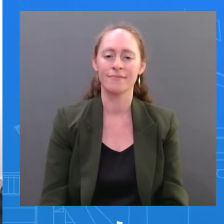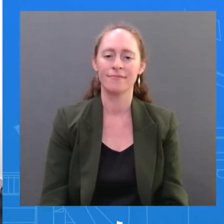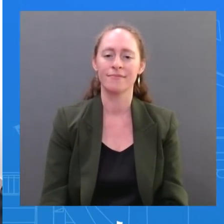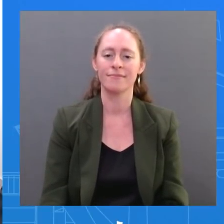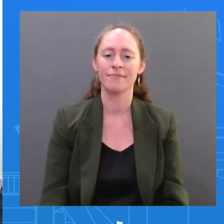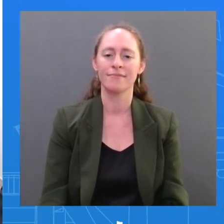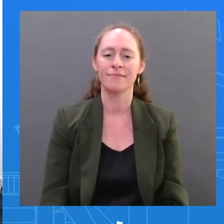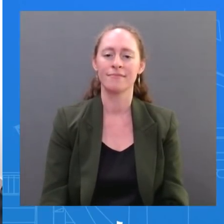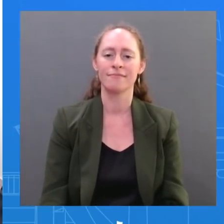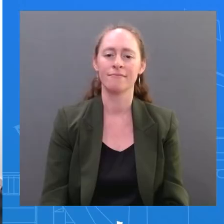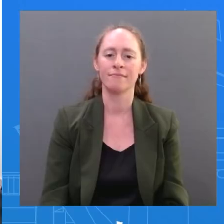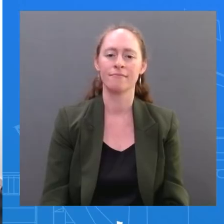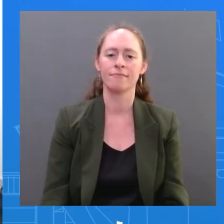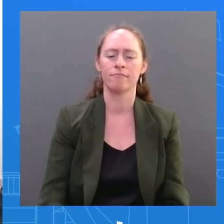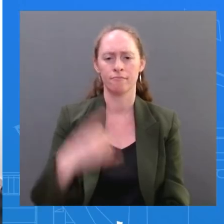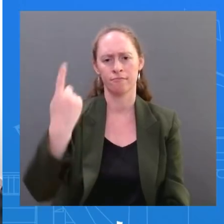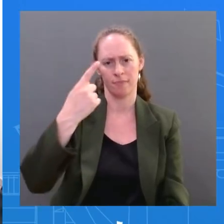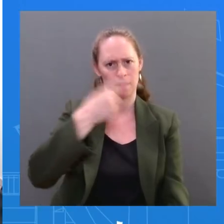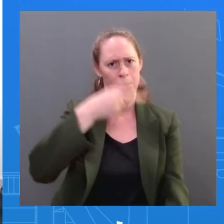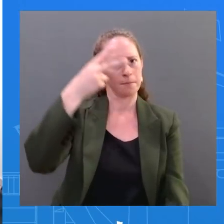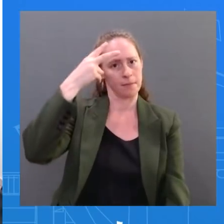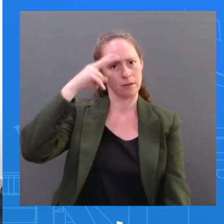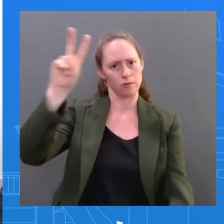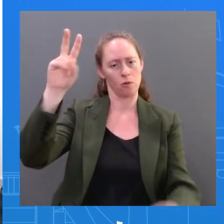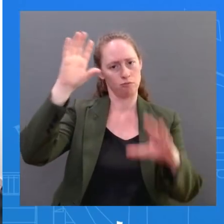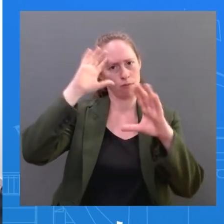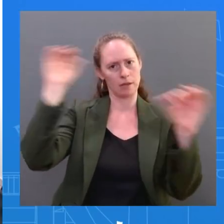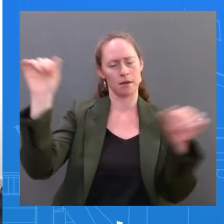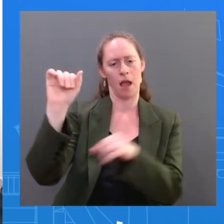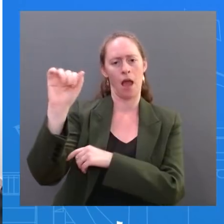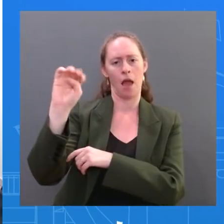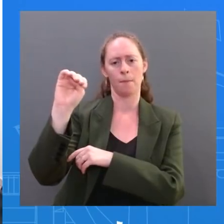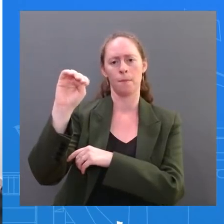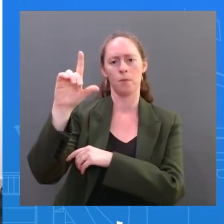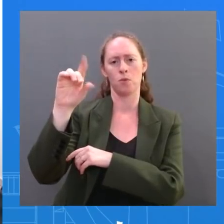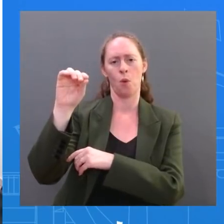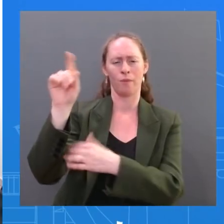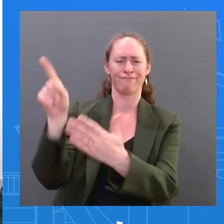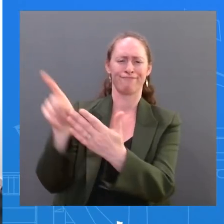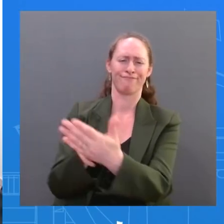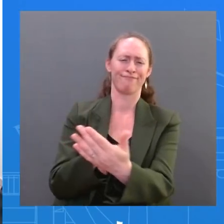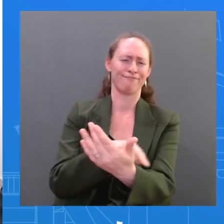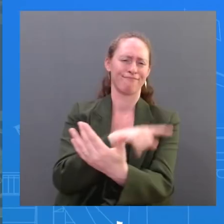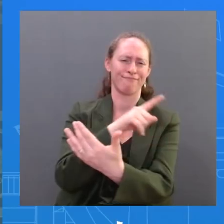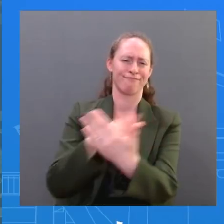over the spying charges against Julian Assange. Ms. Jean-Pierre: Well, I'll speak to the --